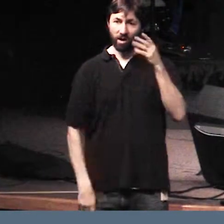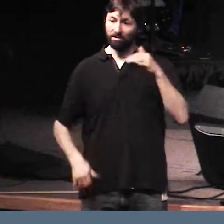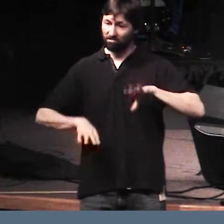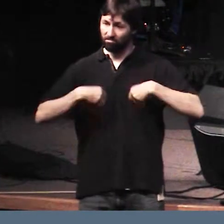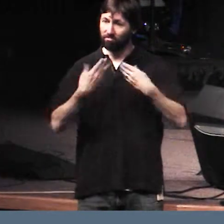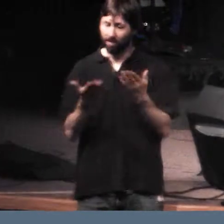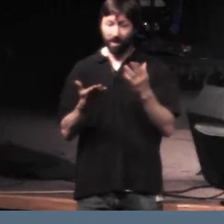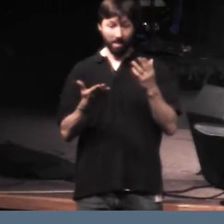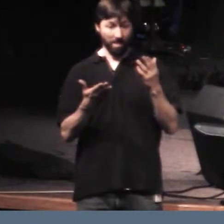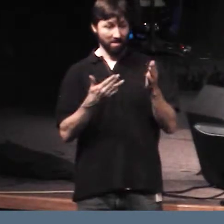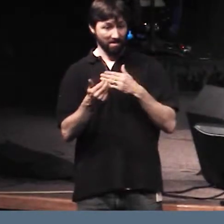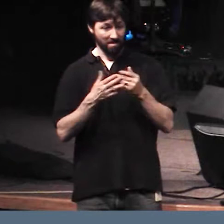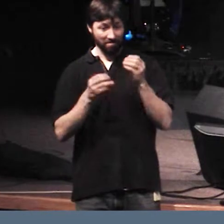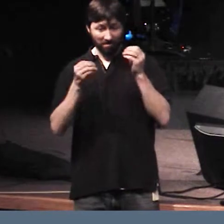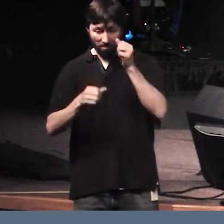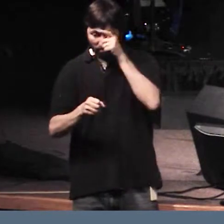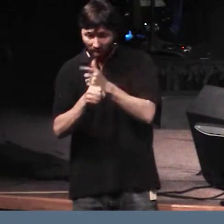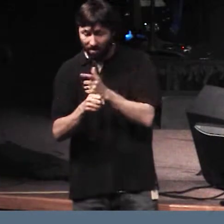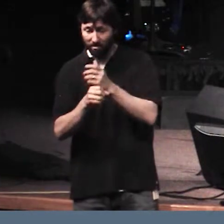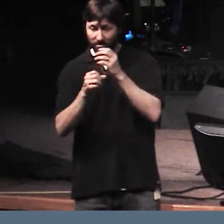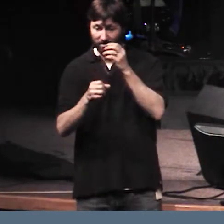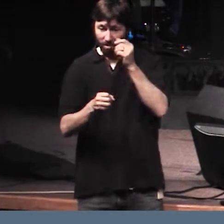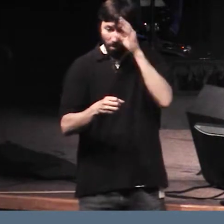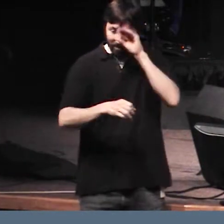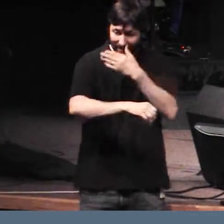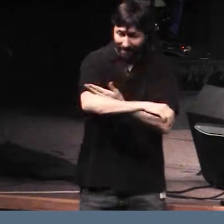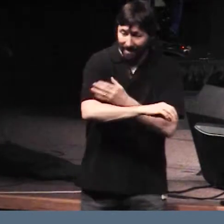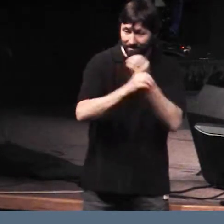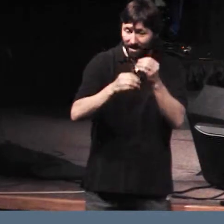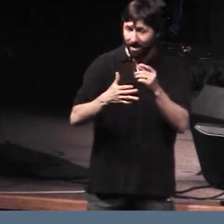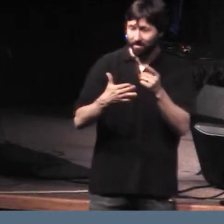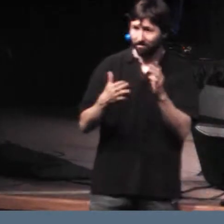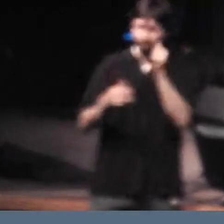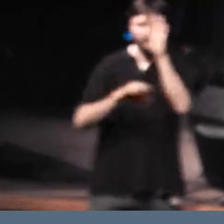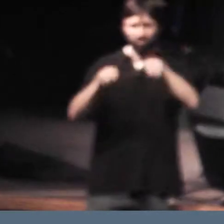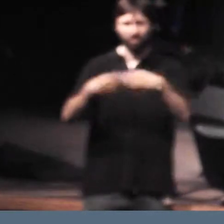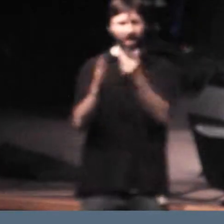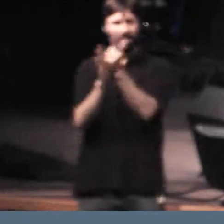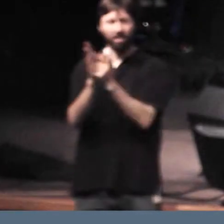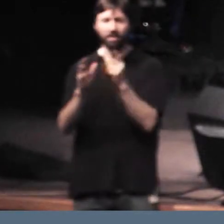circumstances if everything above failed in Israel there was still a provision - the provision is this it is called gleaning